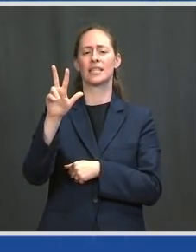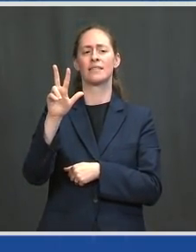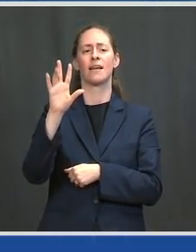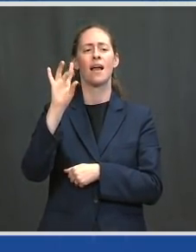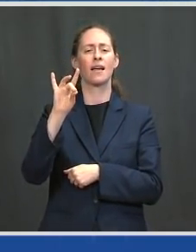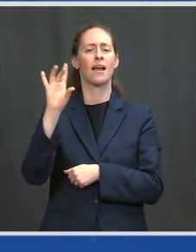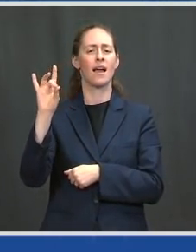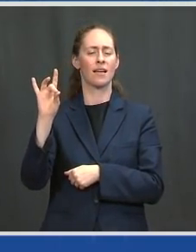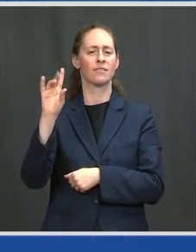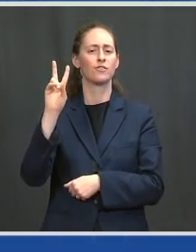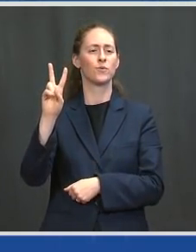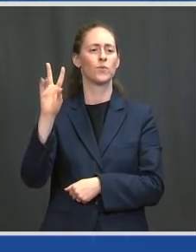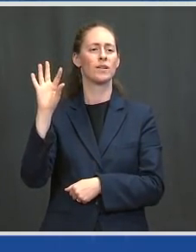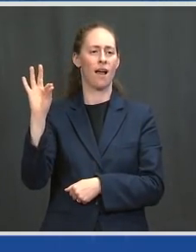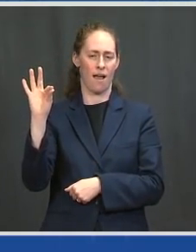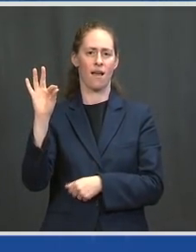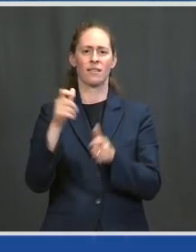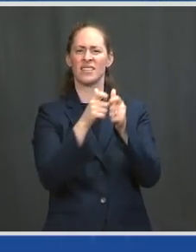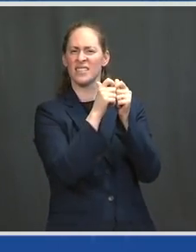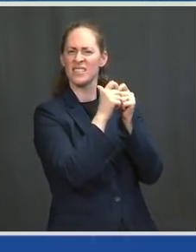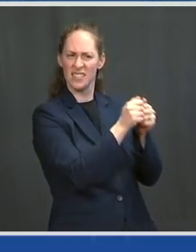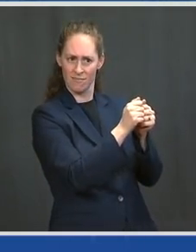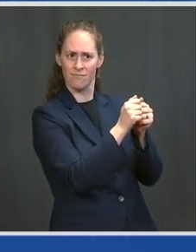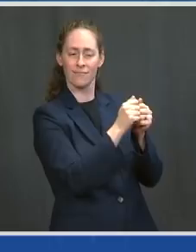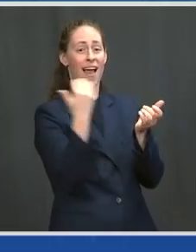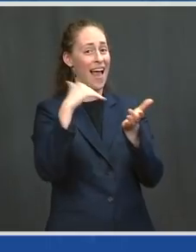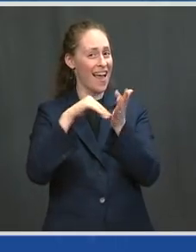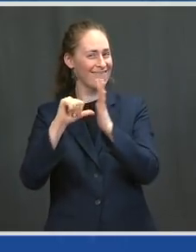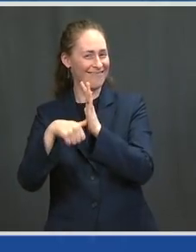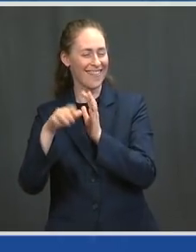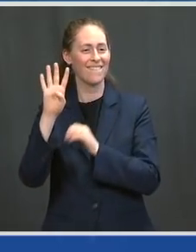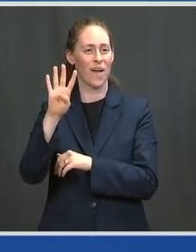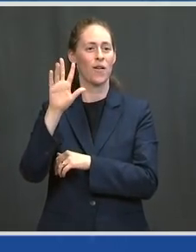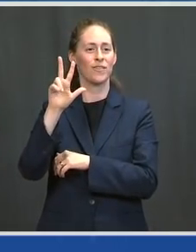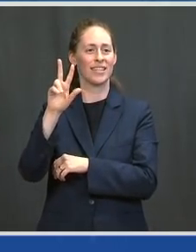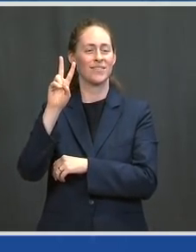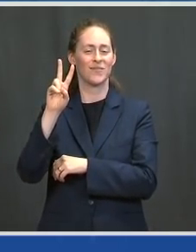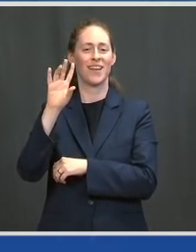That is 438829. Text your ZIP Code to that number,